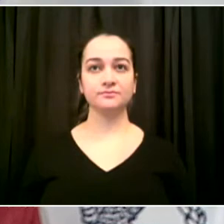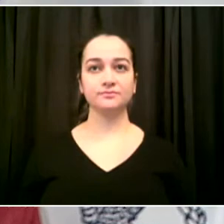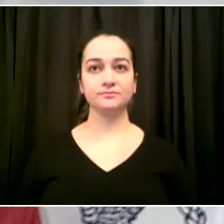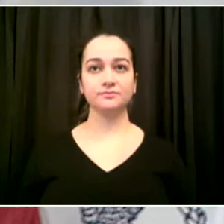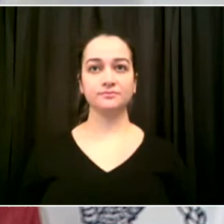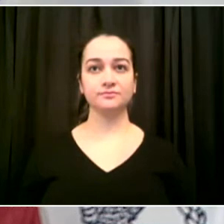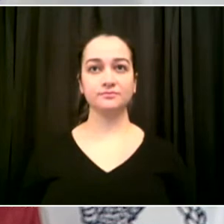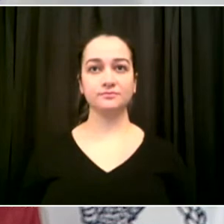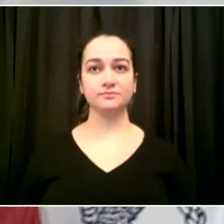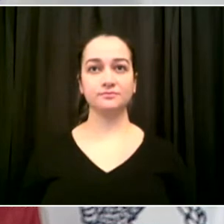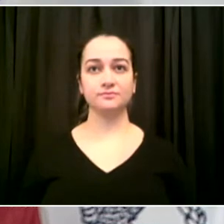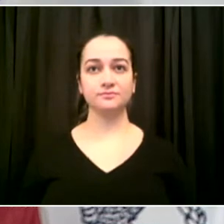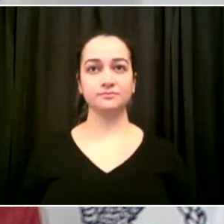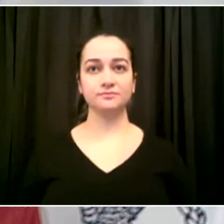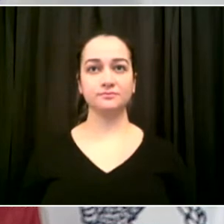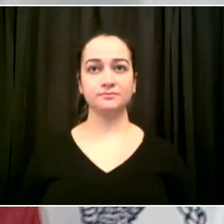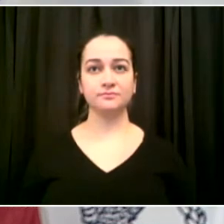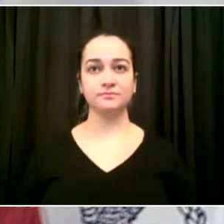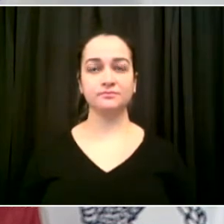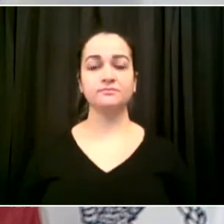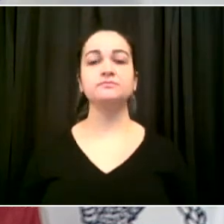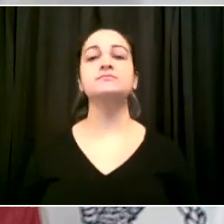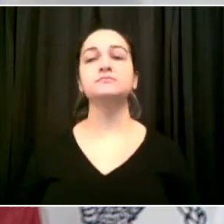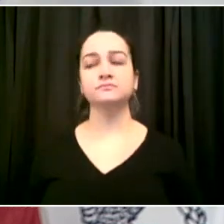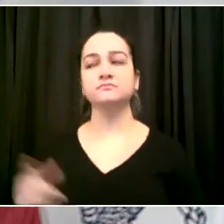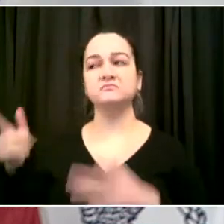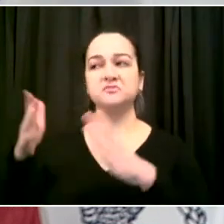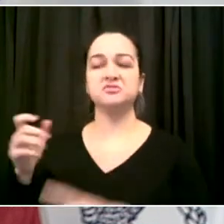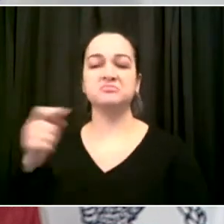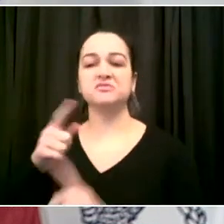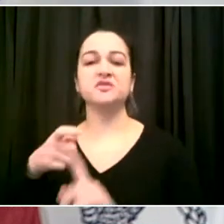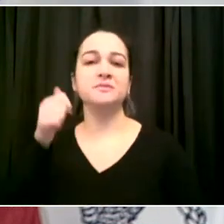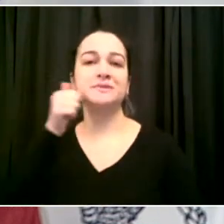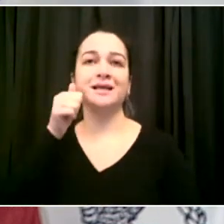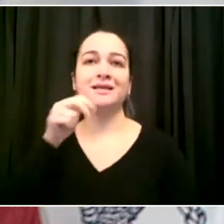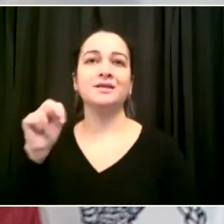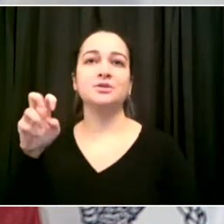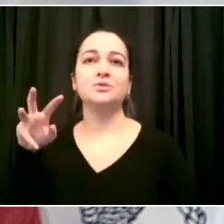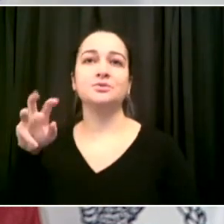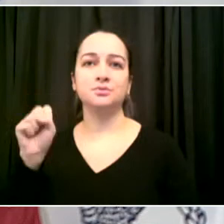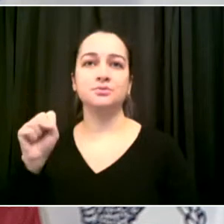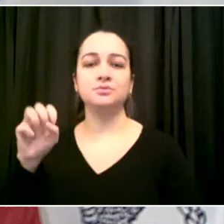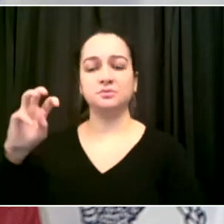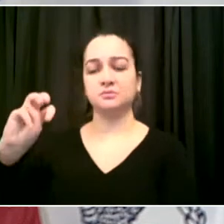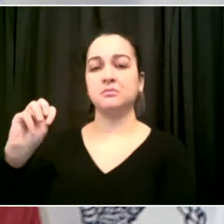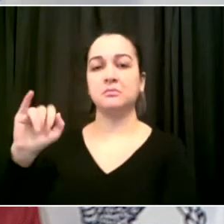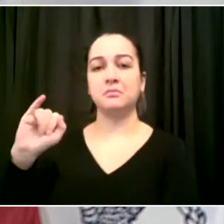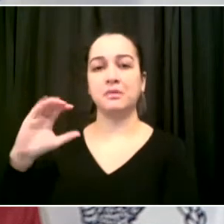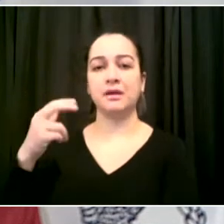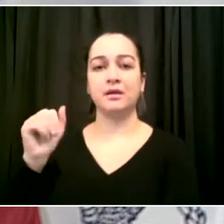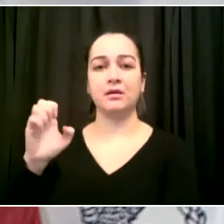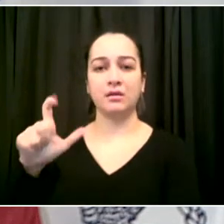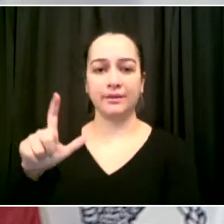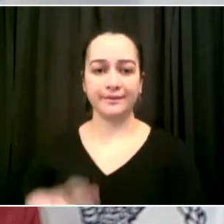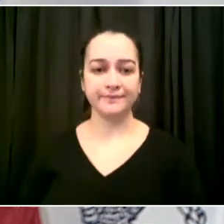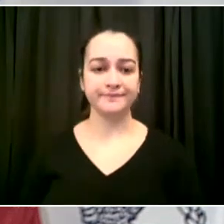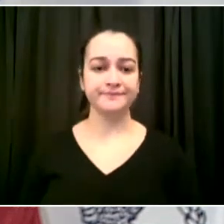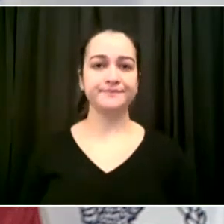LABORATORIES ARE DESIGNED TTDO O. THE NEXT IS MICHAEL FROM THE DAILY NEWS. Reporter: GOOD MORNING MR.